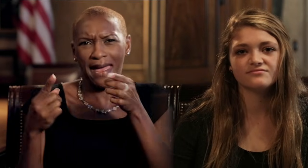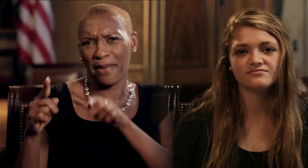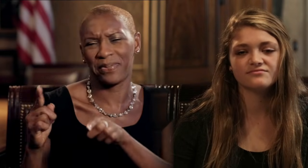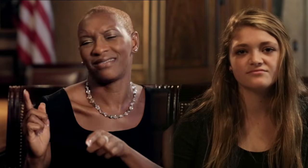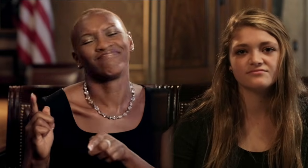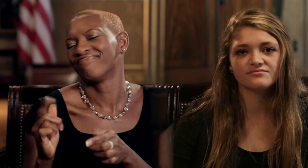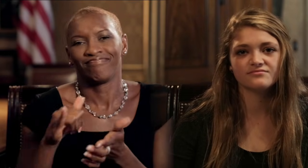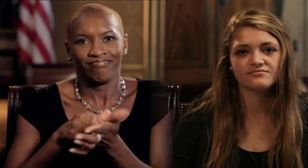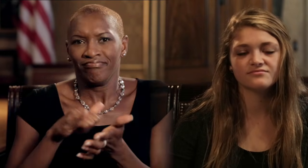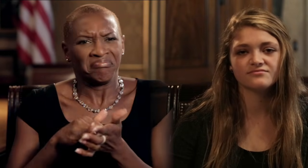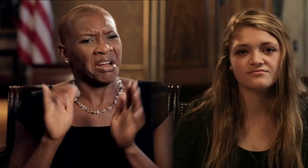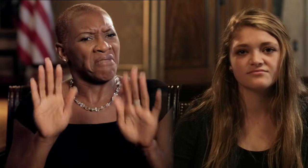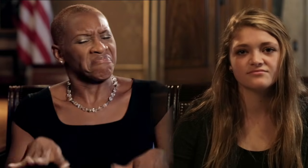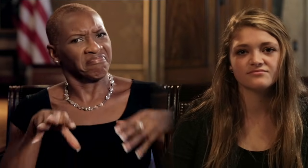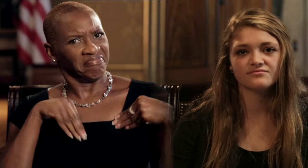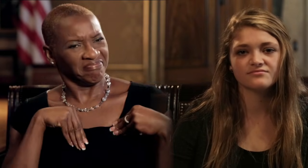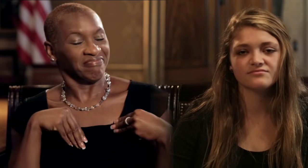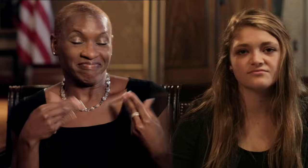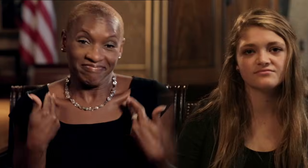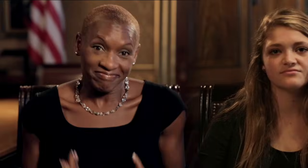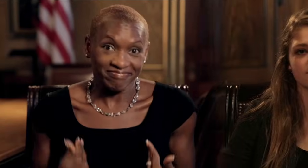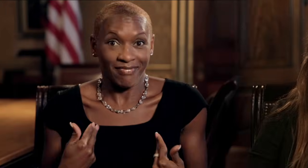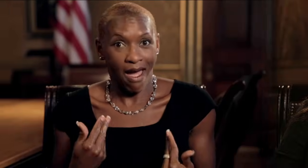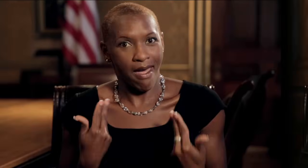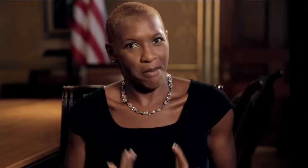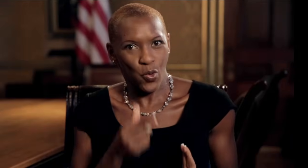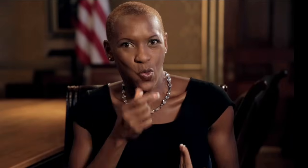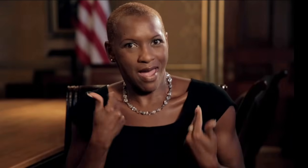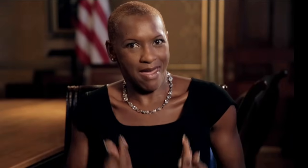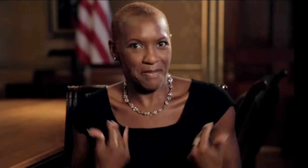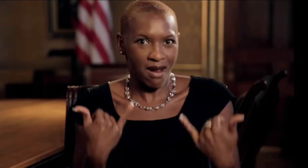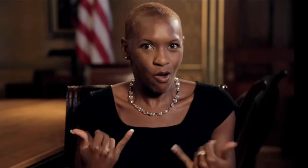So we moved on. And I am who I am now.